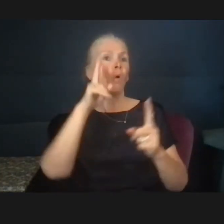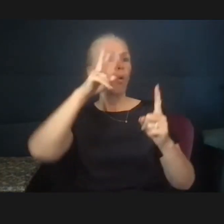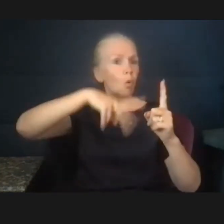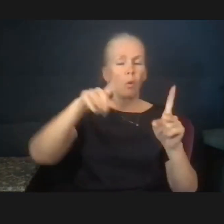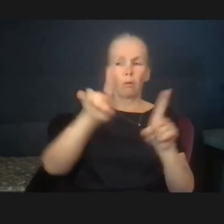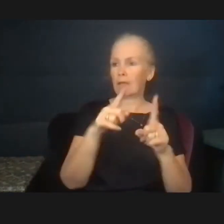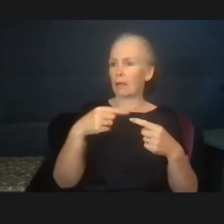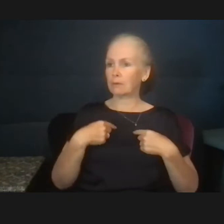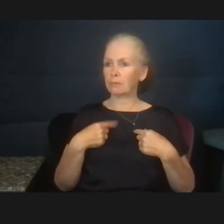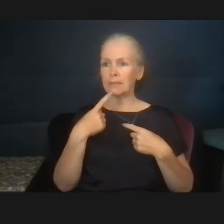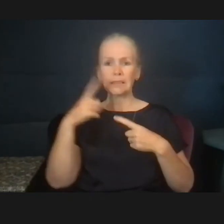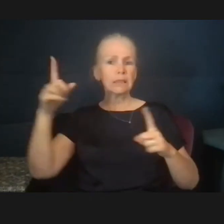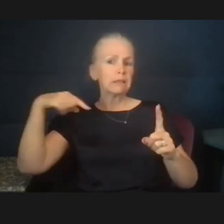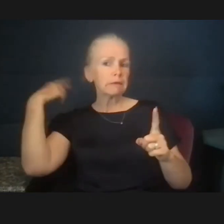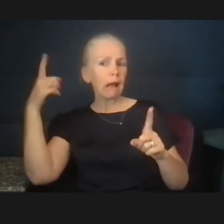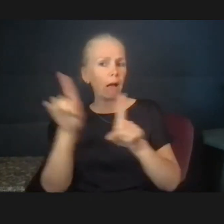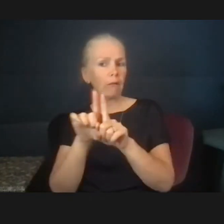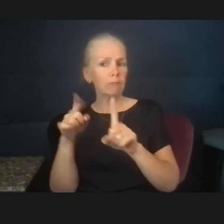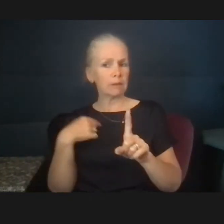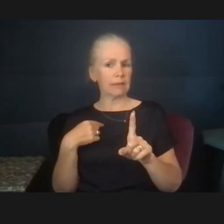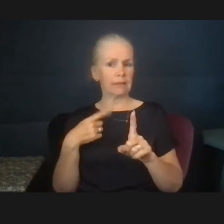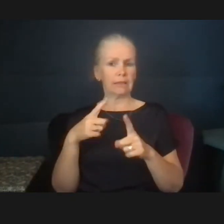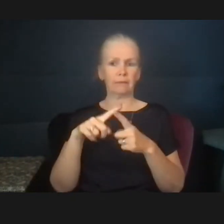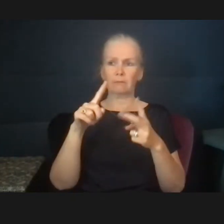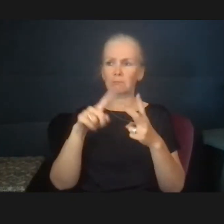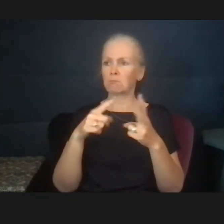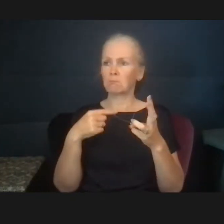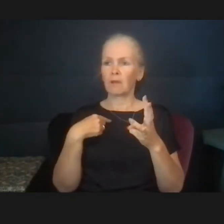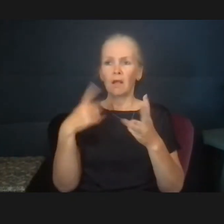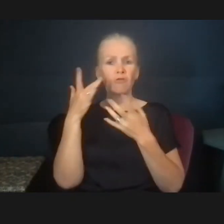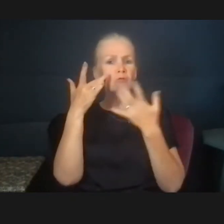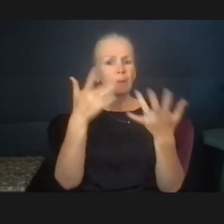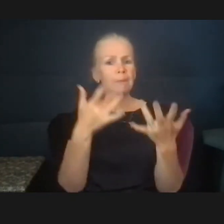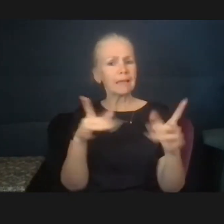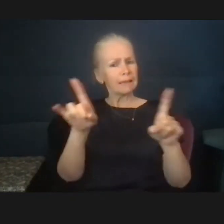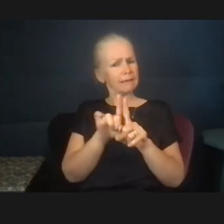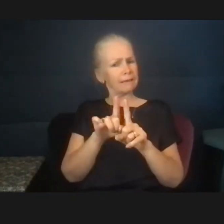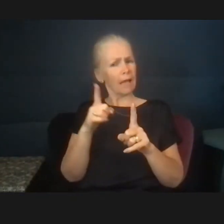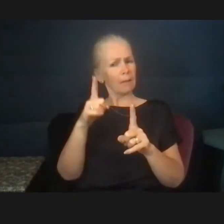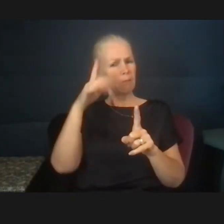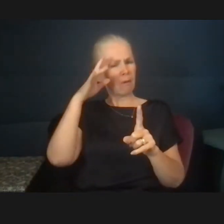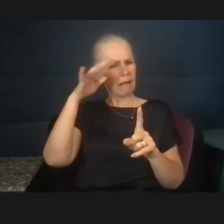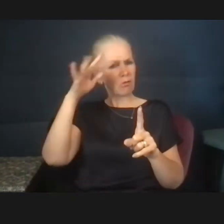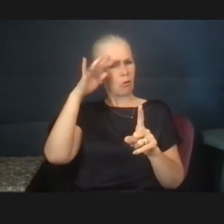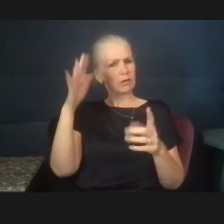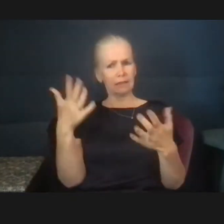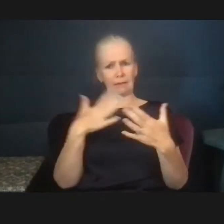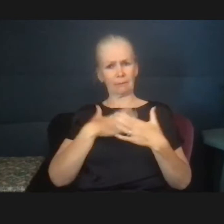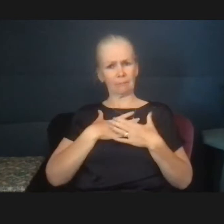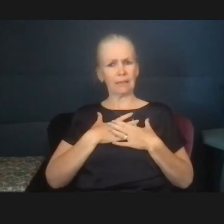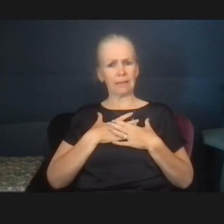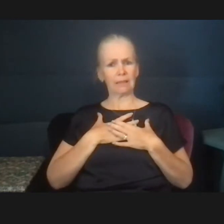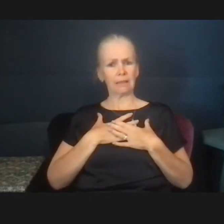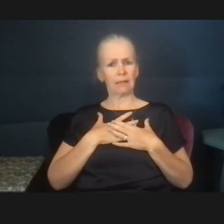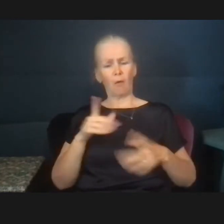people that sound like me, people that represent the same things that, the same experiences that